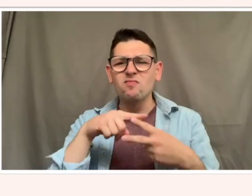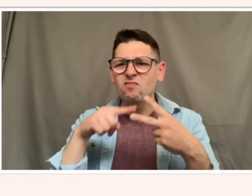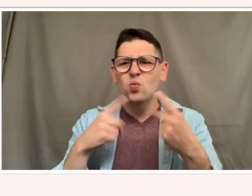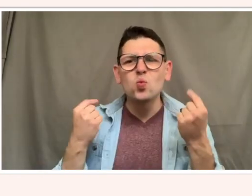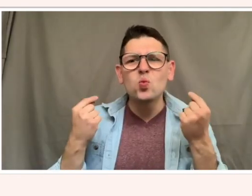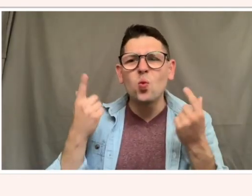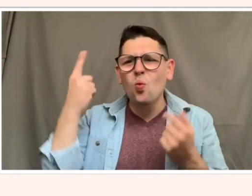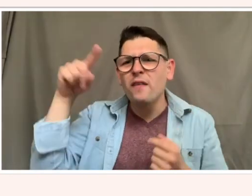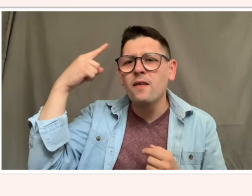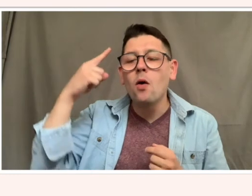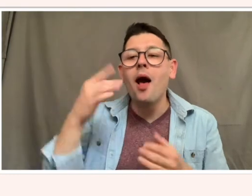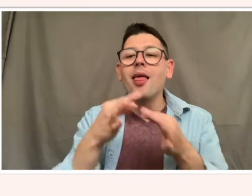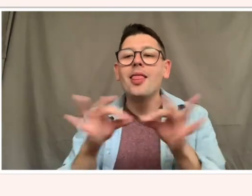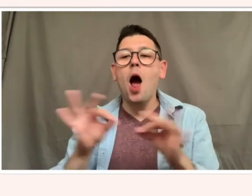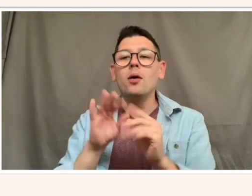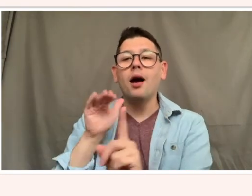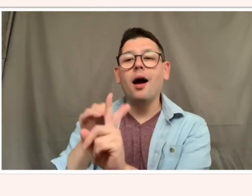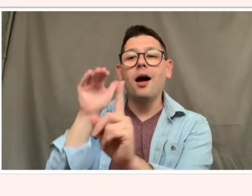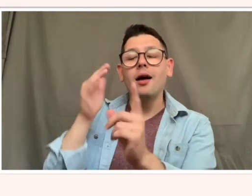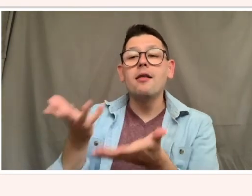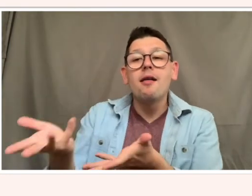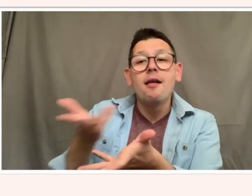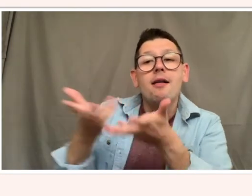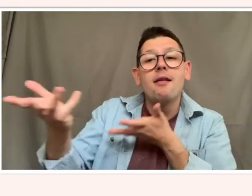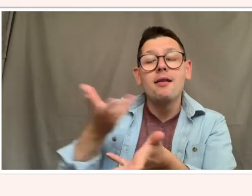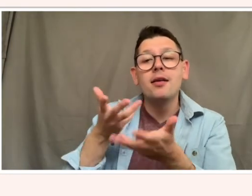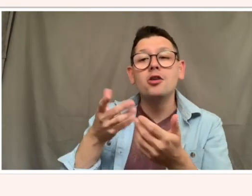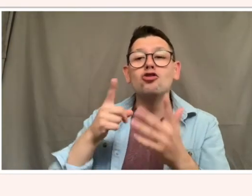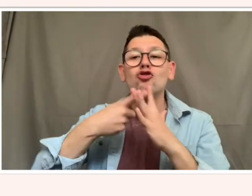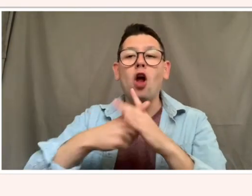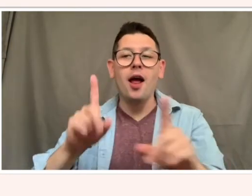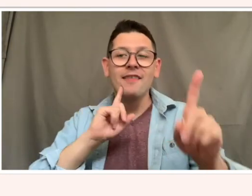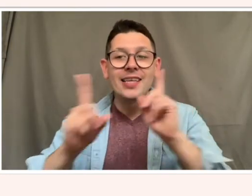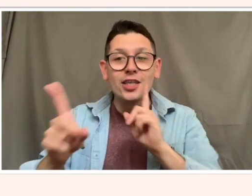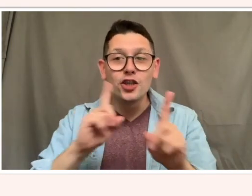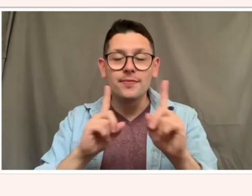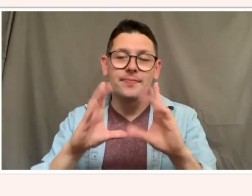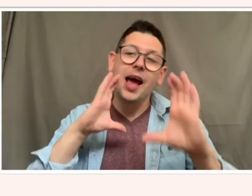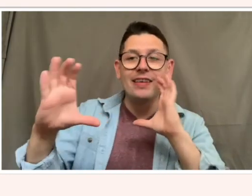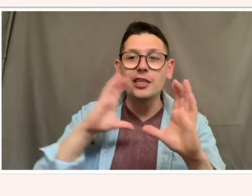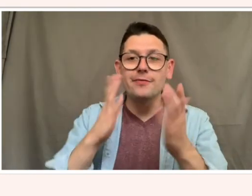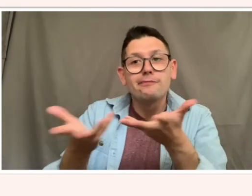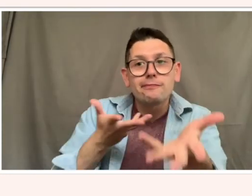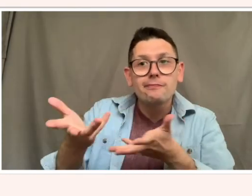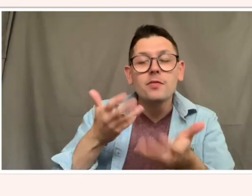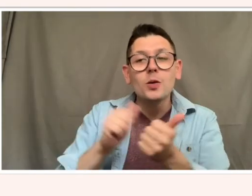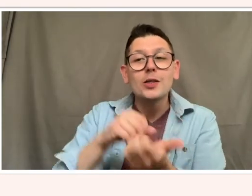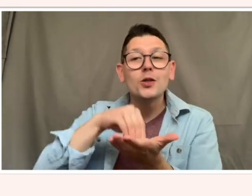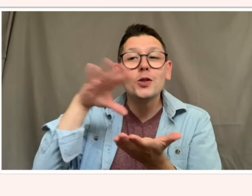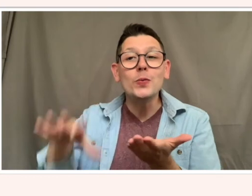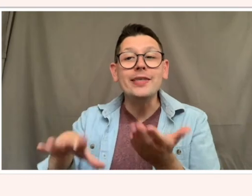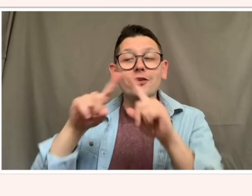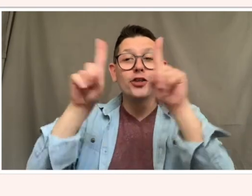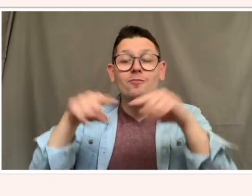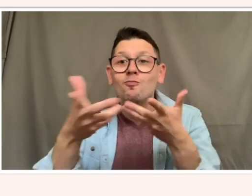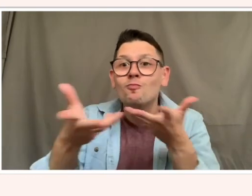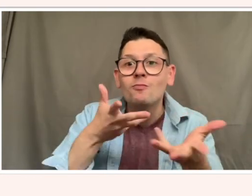We've created slides that have language prompts to try to engage children in conversation.